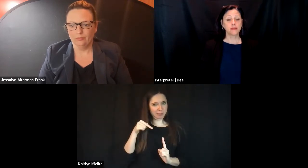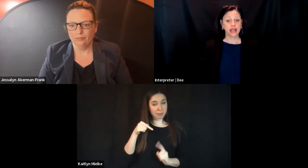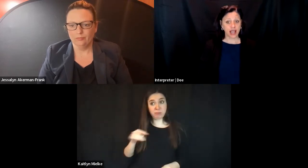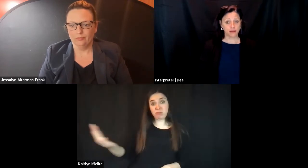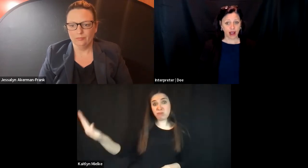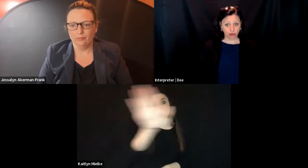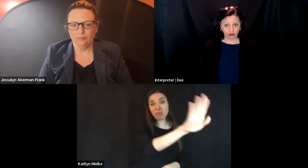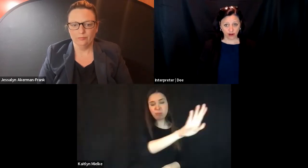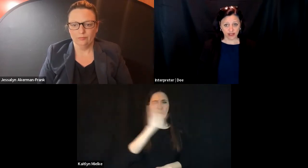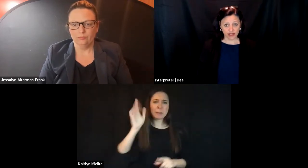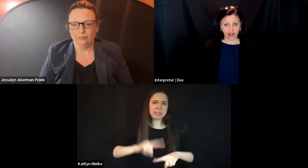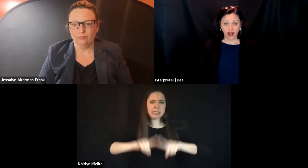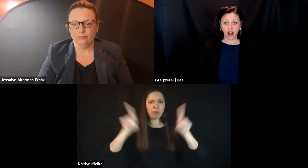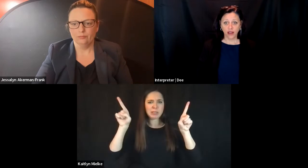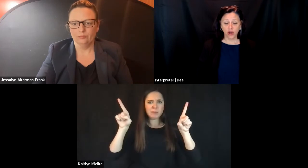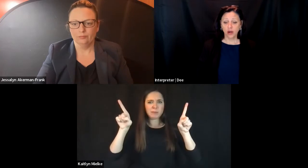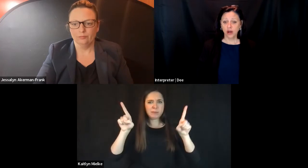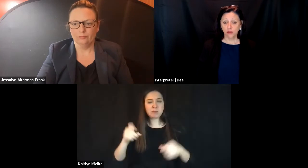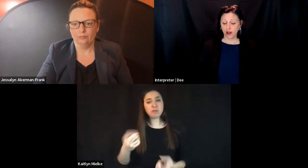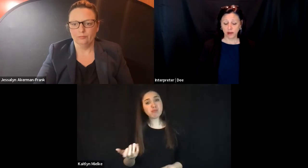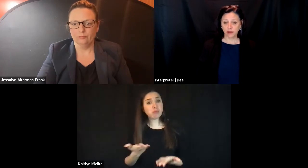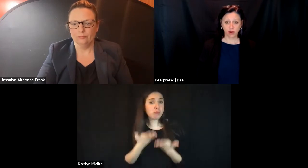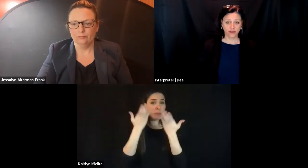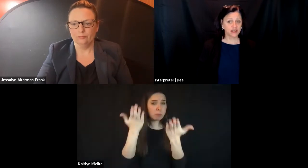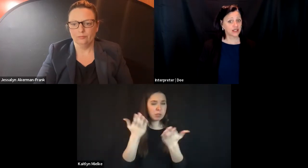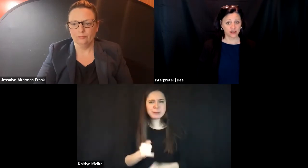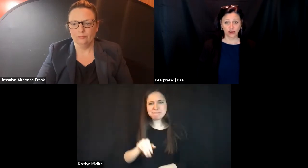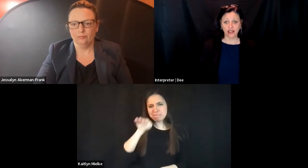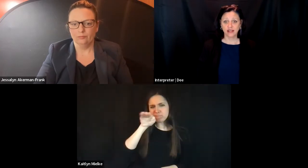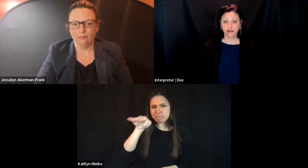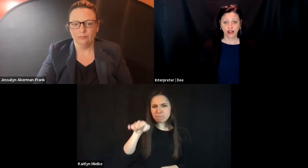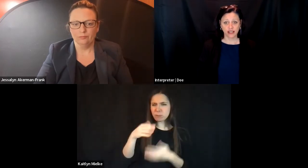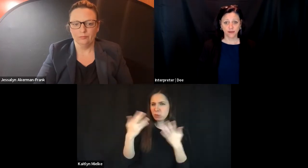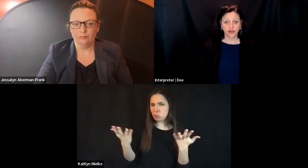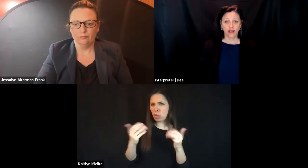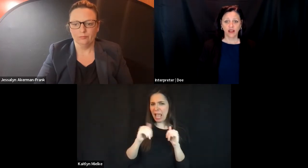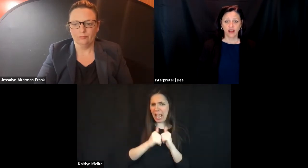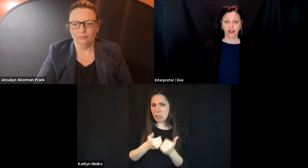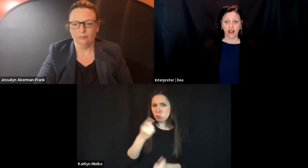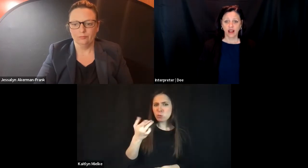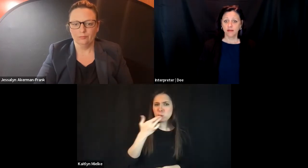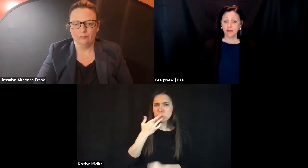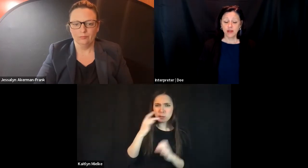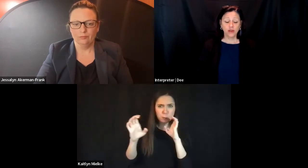looking at their hand first and then wait until I look at your face so I can get the information. Now that is just me and my preference.